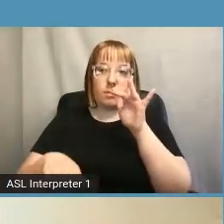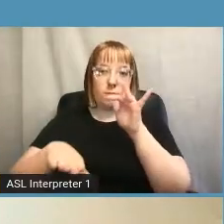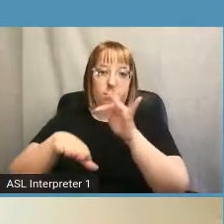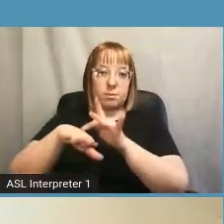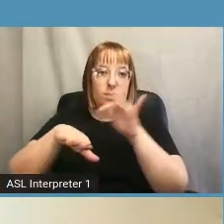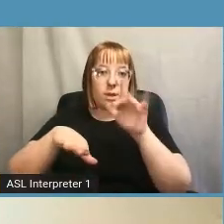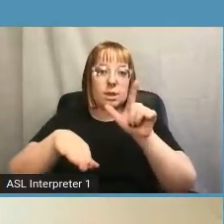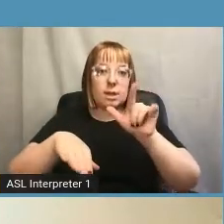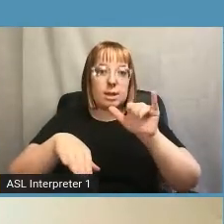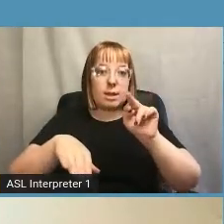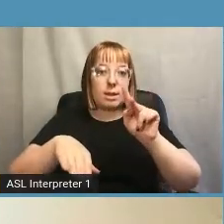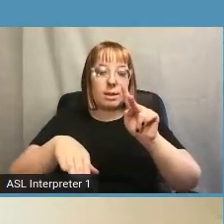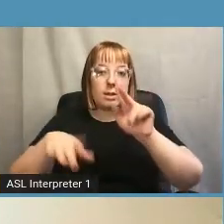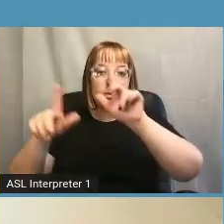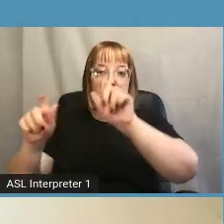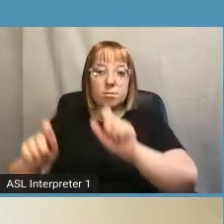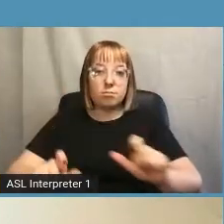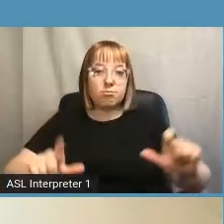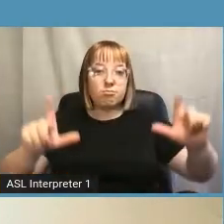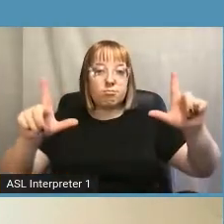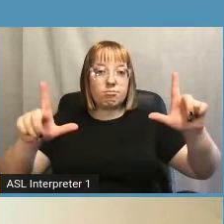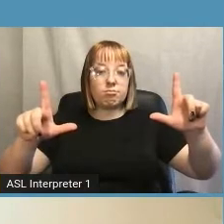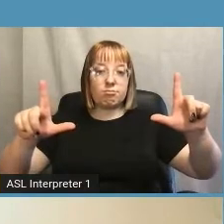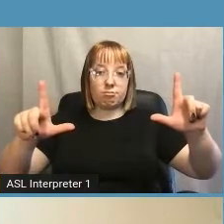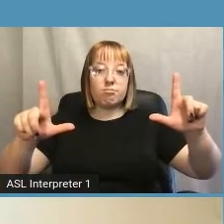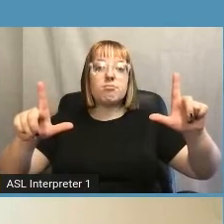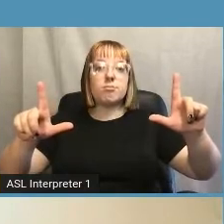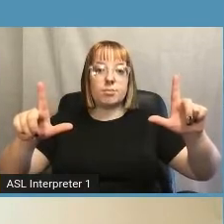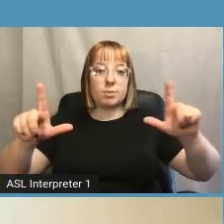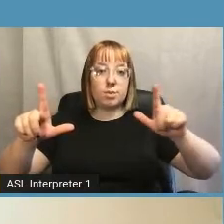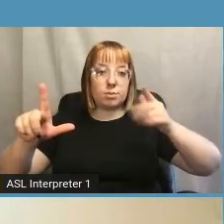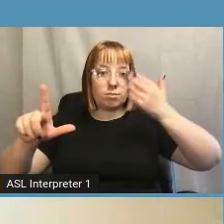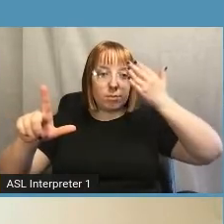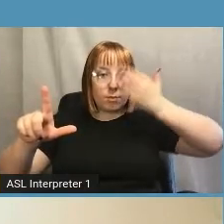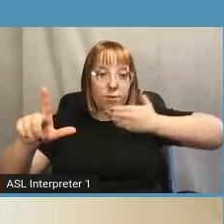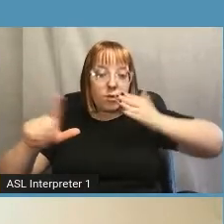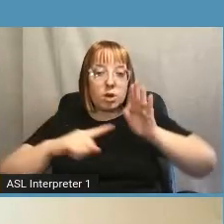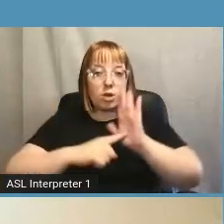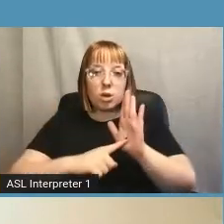a it gives you a little placard up front and tells you where you're at and then there's a navigate